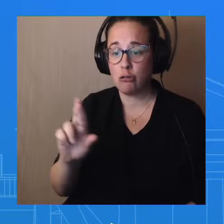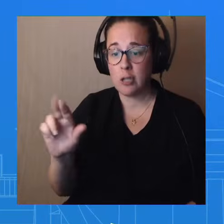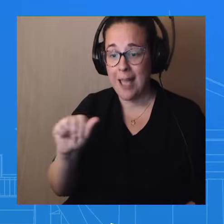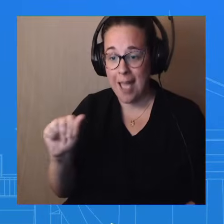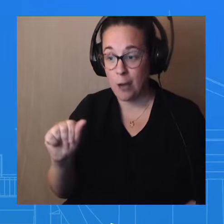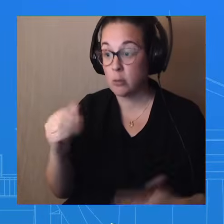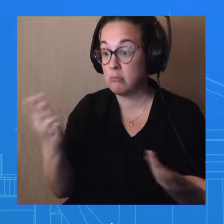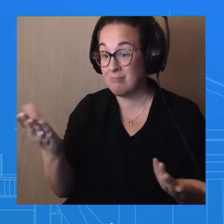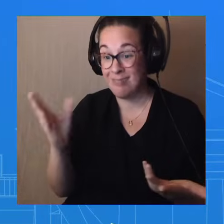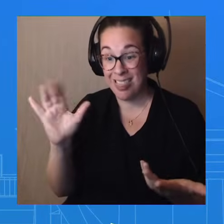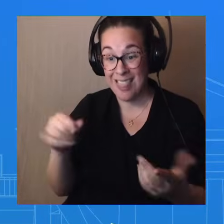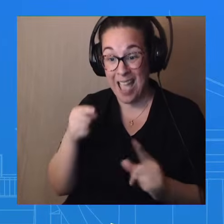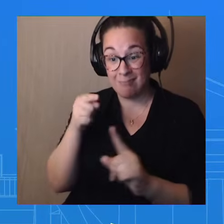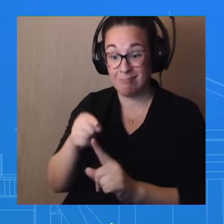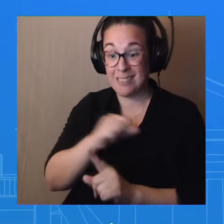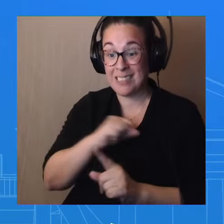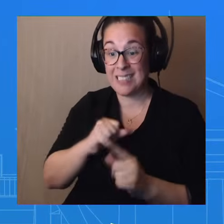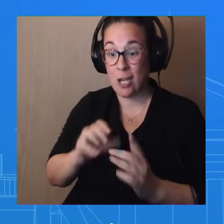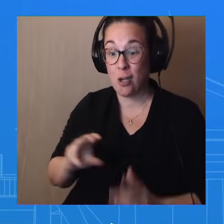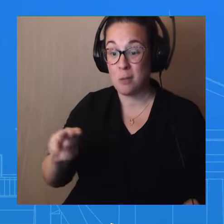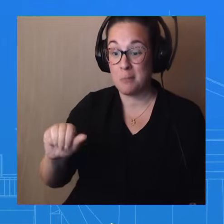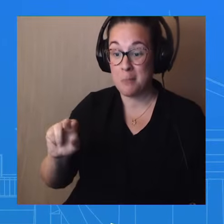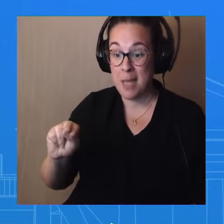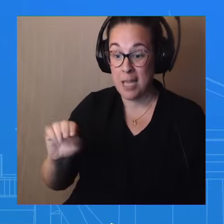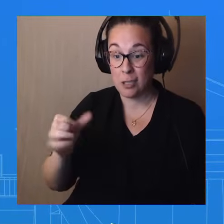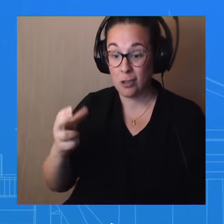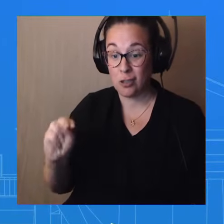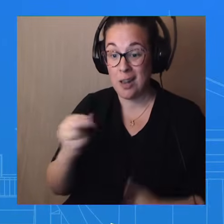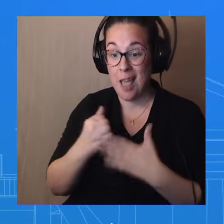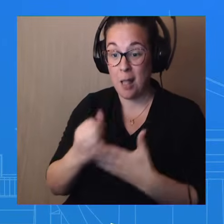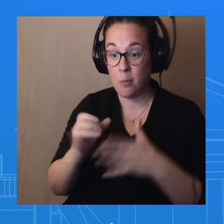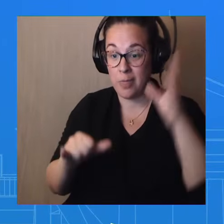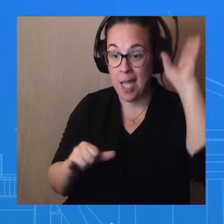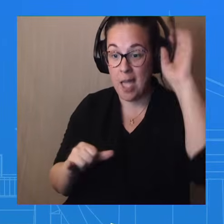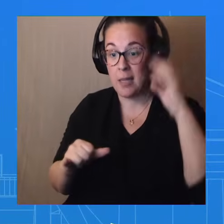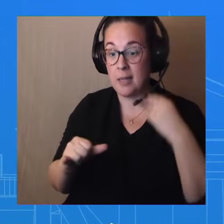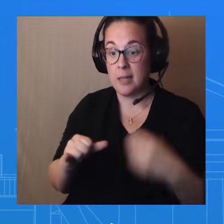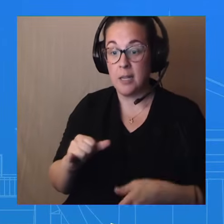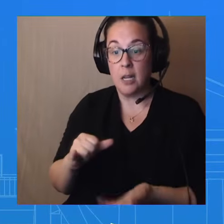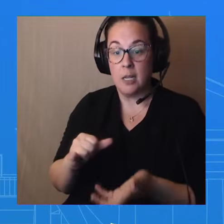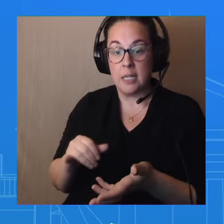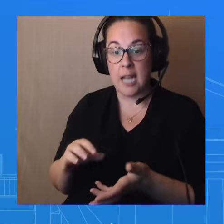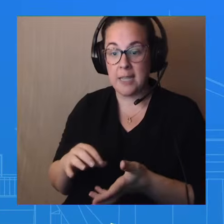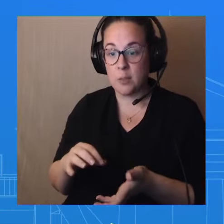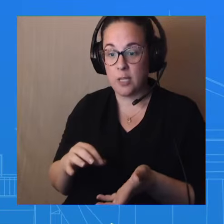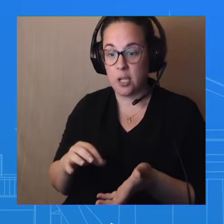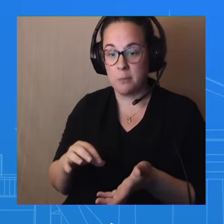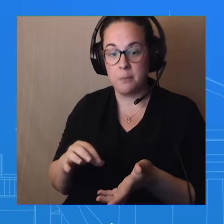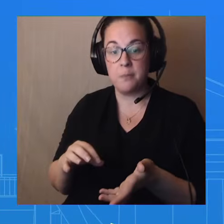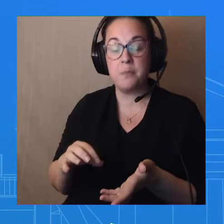he steered that through and something that the President worked very closely with him on. You think about the American Rescue Plan.